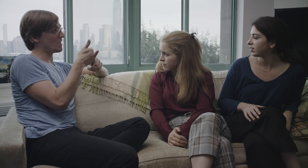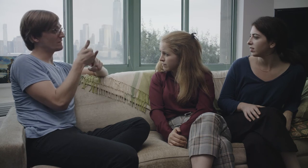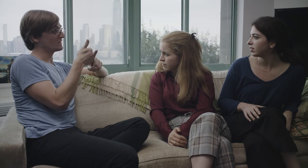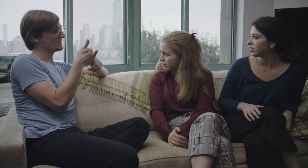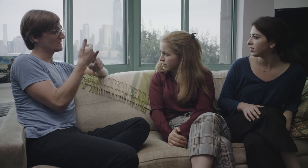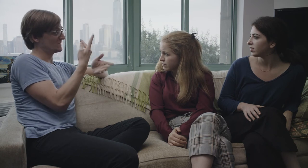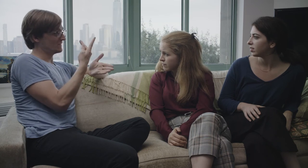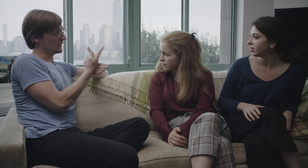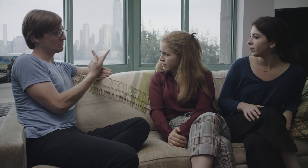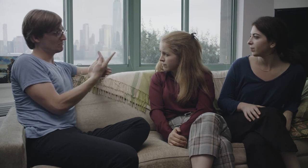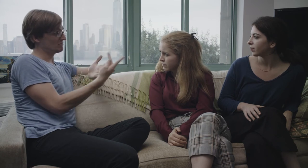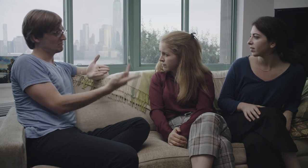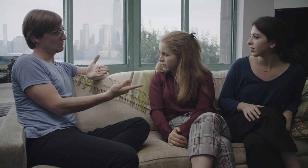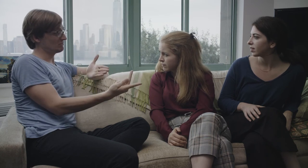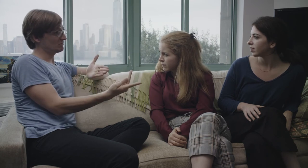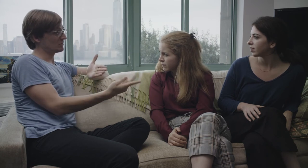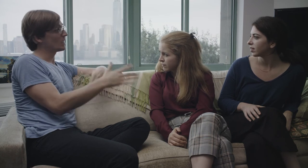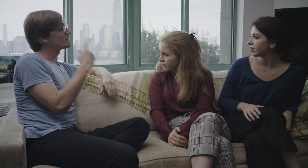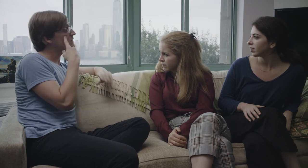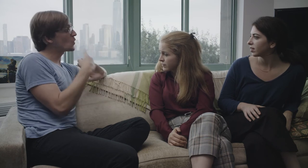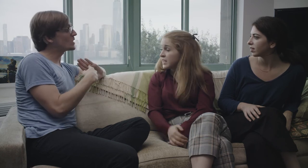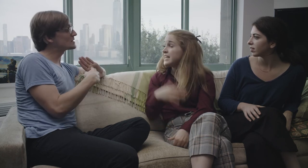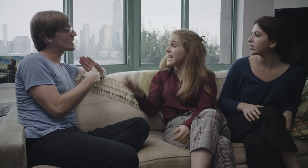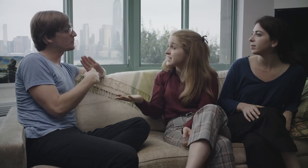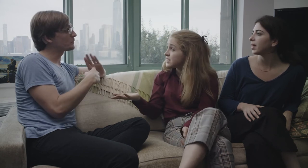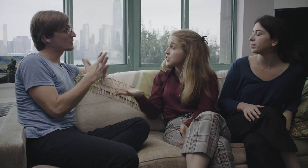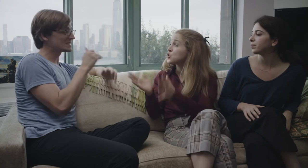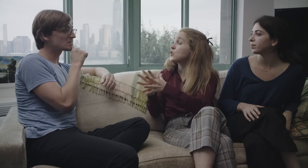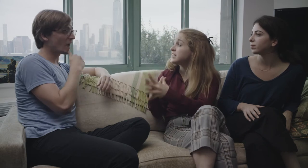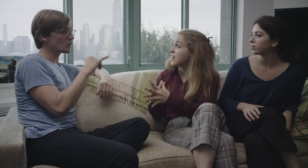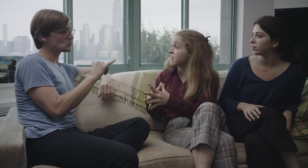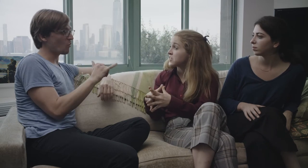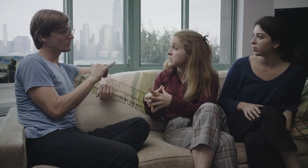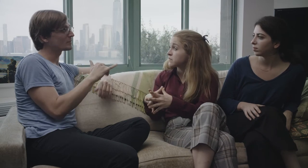I feel like the production suffers. The production value suffers. -: Yes, the story suffers!